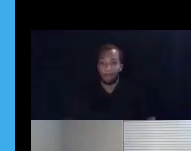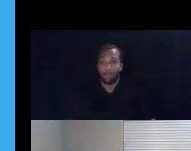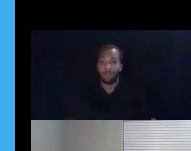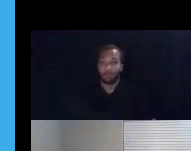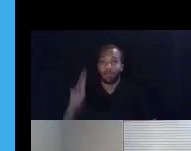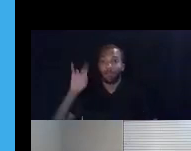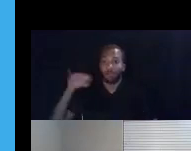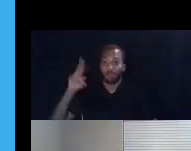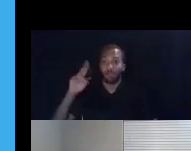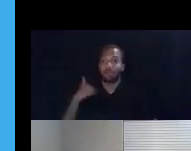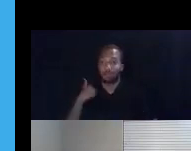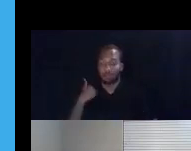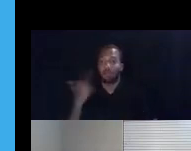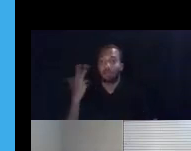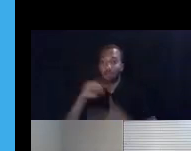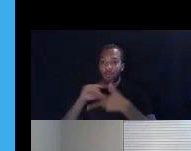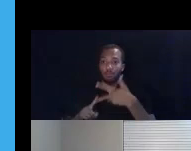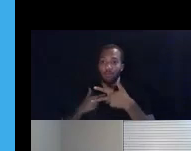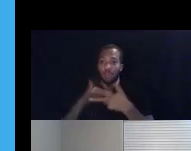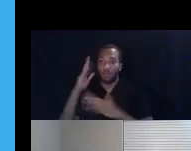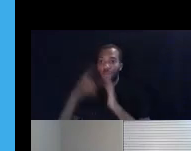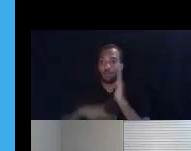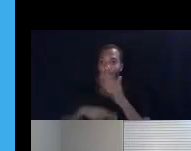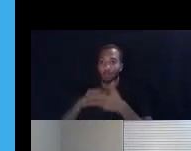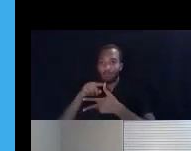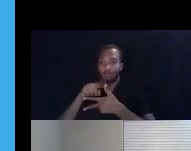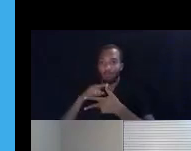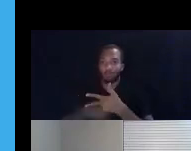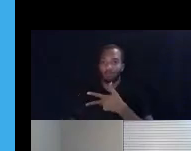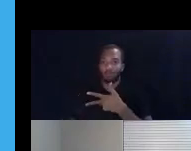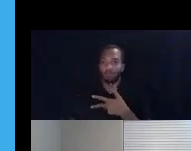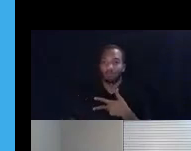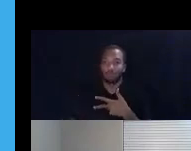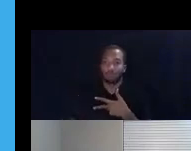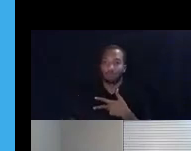There are three questions and I will read them each aloud. The first one is from Amy.